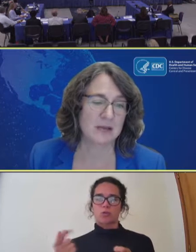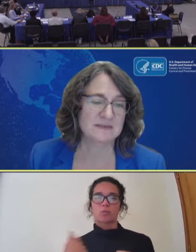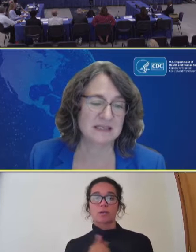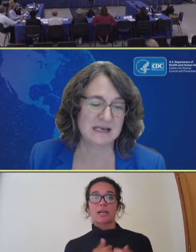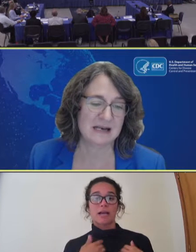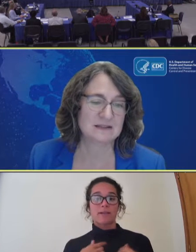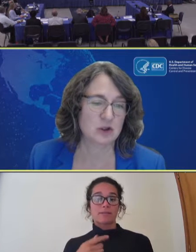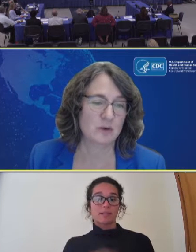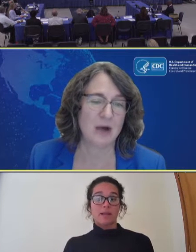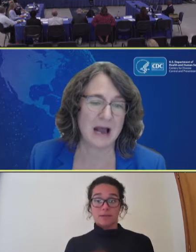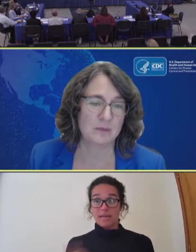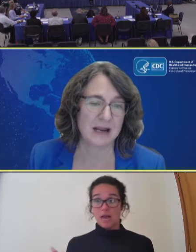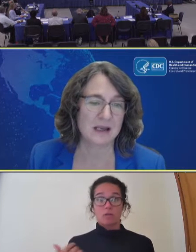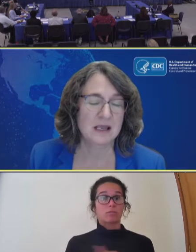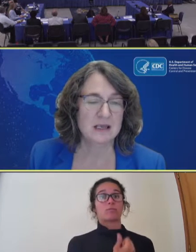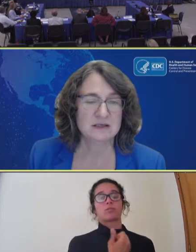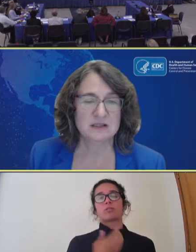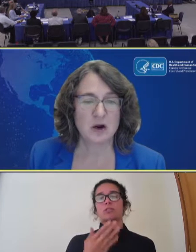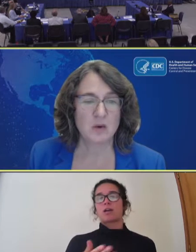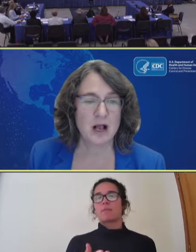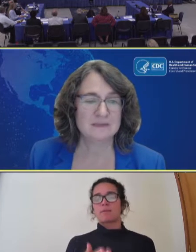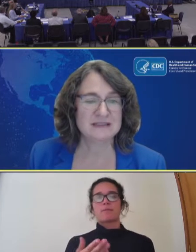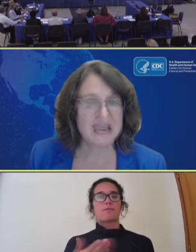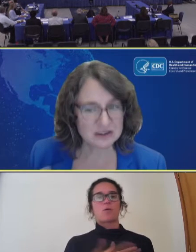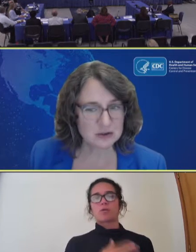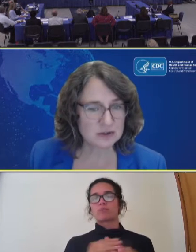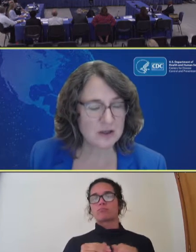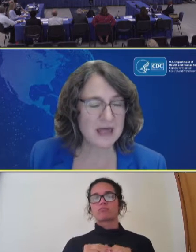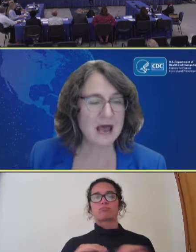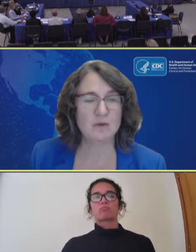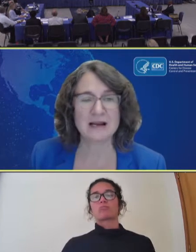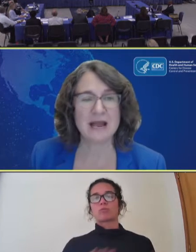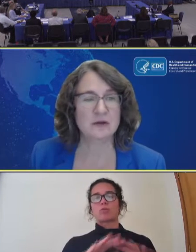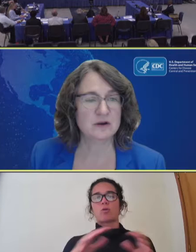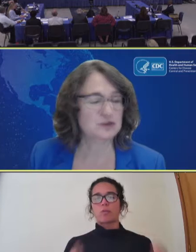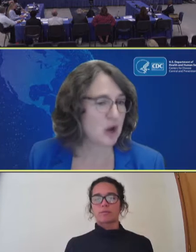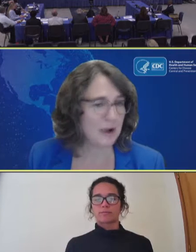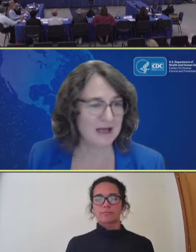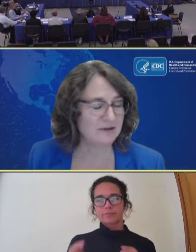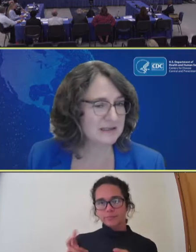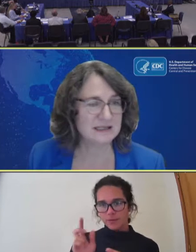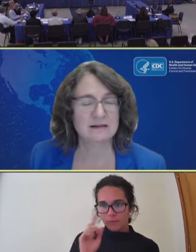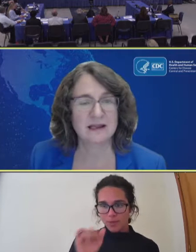it becomes the next global outbreak. So, stay tuned on that. Right now, there's no evidence that